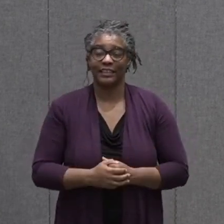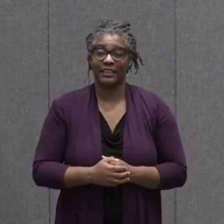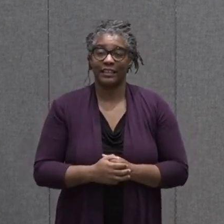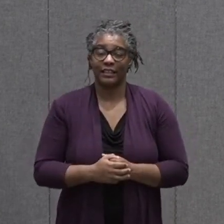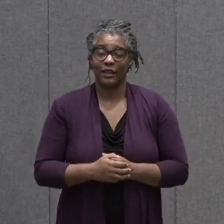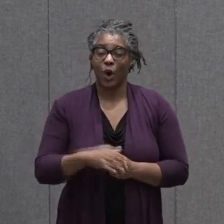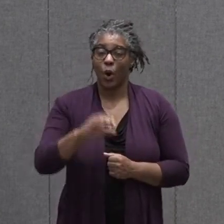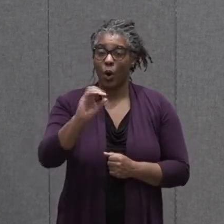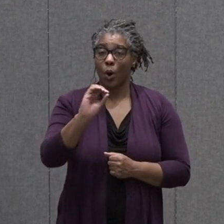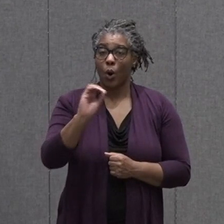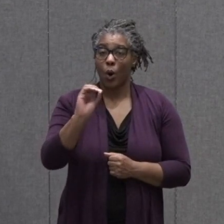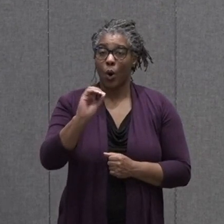O, octopus, oh.